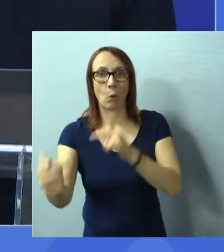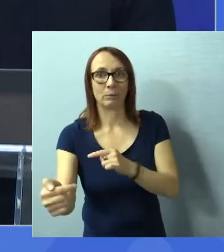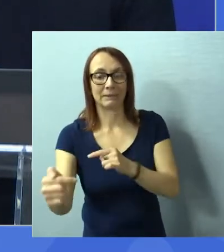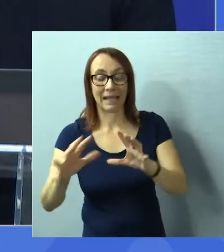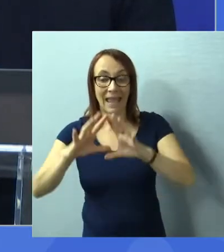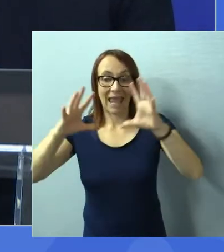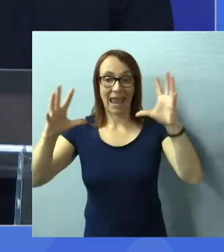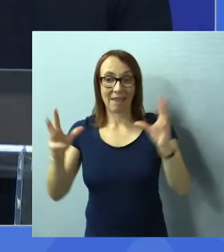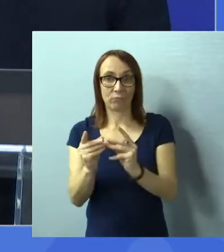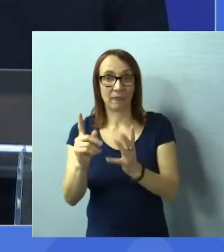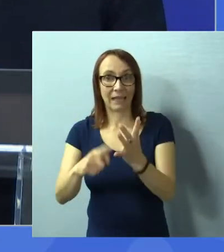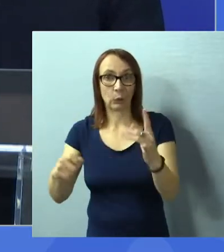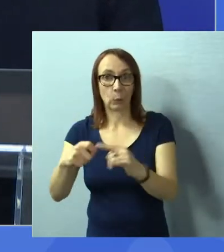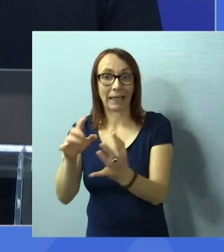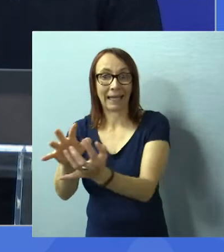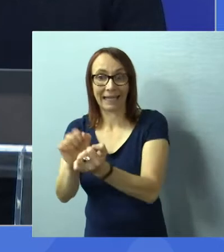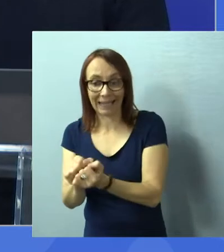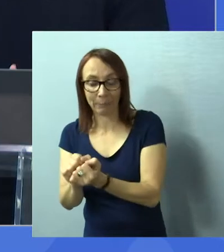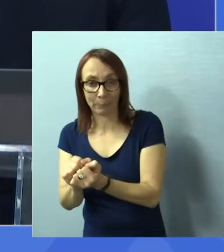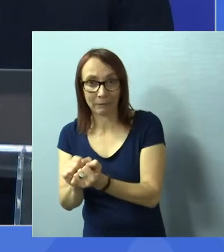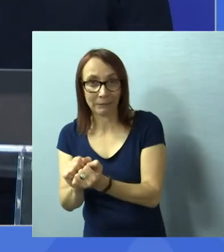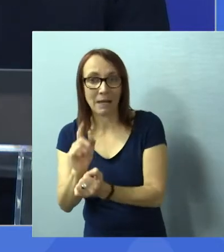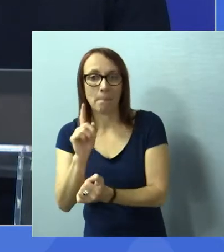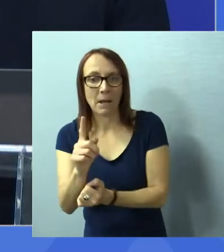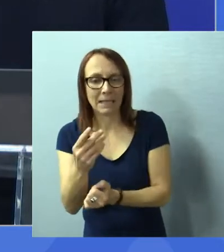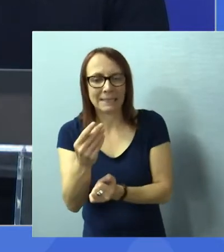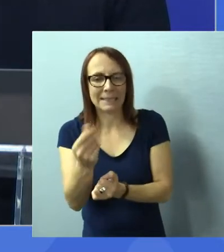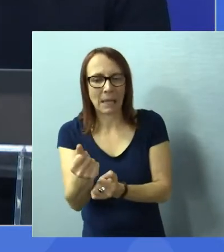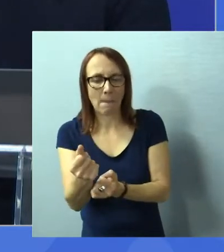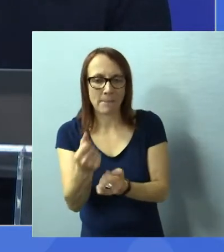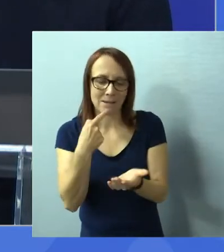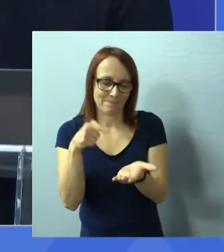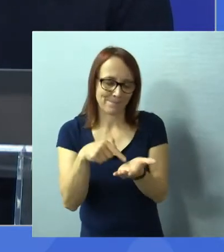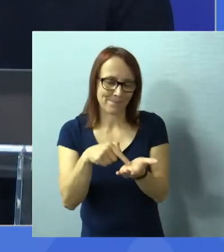expressly devolved to will so we have had a fairly generous scheme of demo of